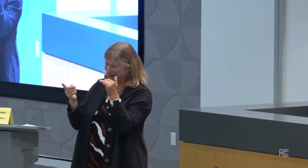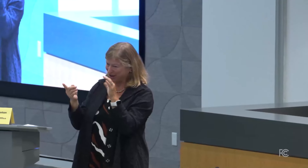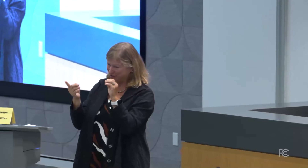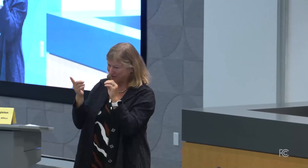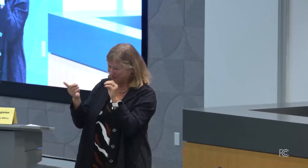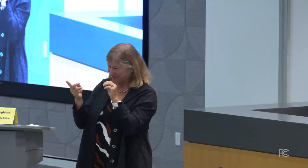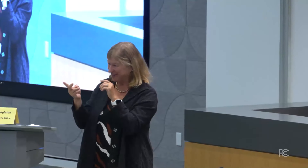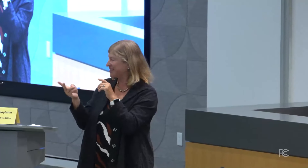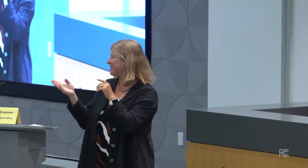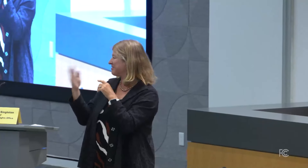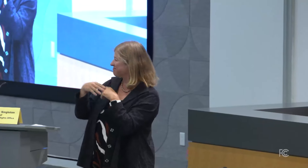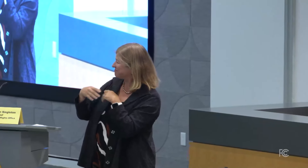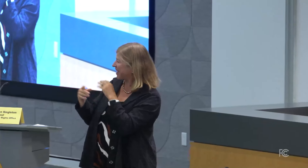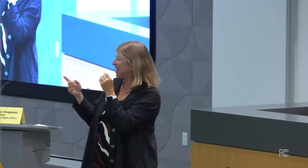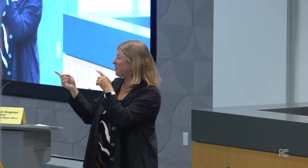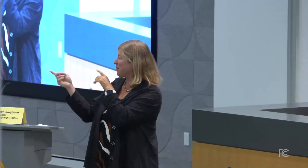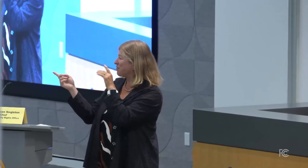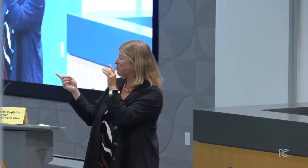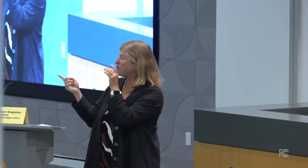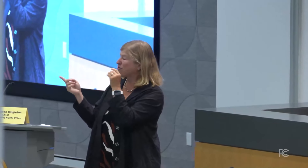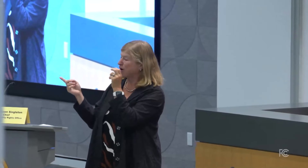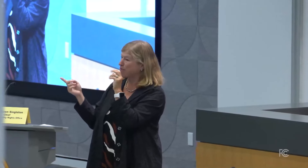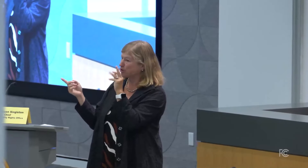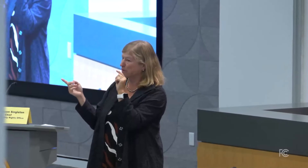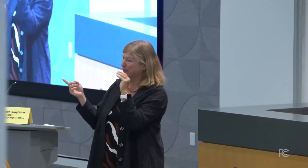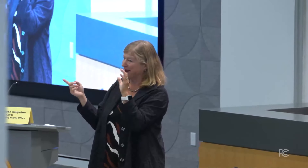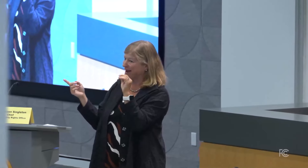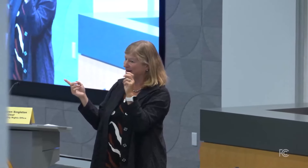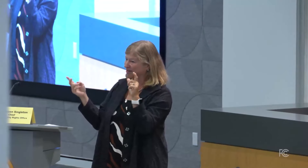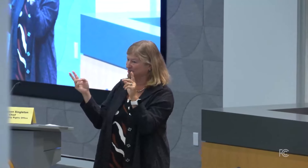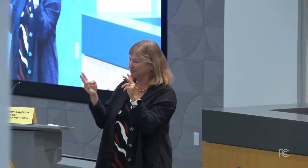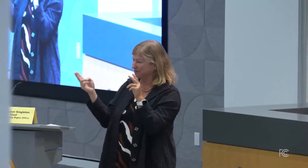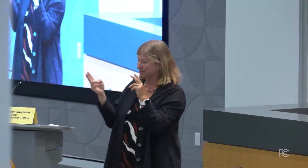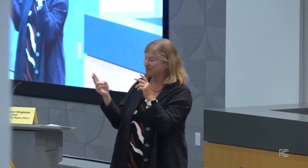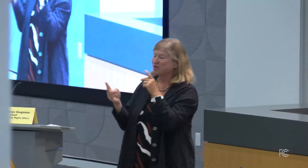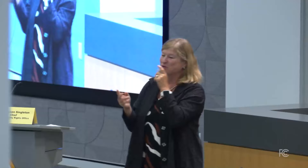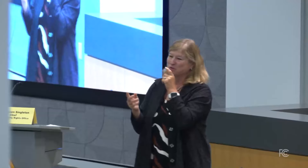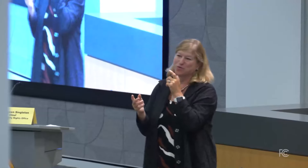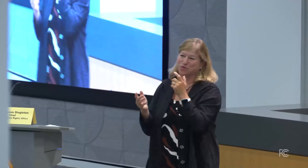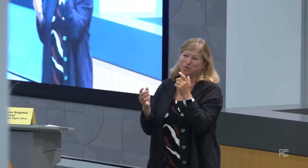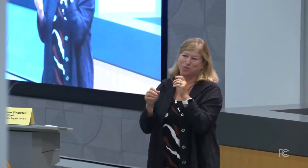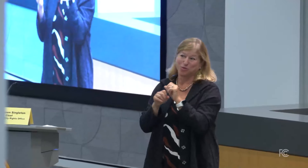SO WITH THAT, YOU'VE HEARD A LOT ABOUT DVC BUT WHAT IS IT? FOR SOME OF YOU, YOU MAY HAVE NEVER SEEN IT BEFORE.